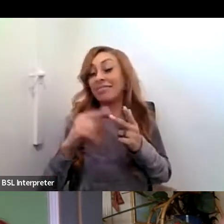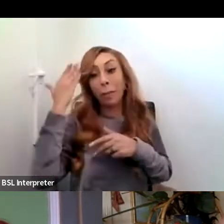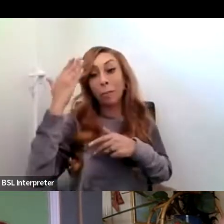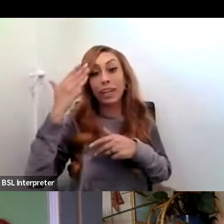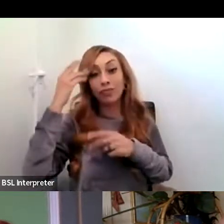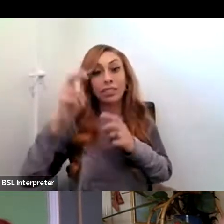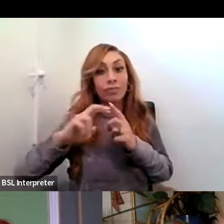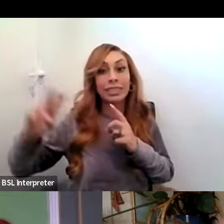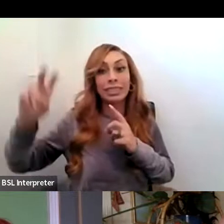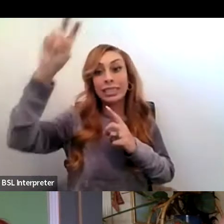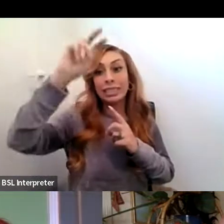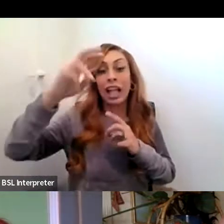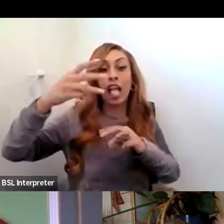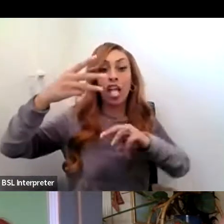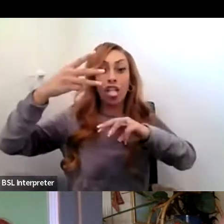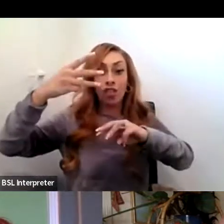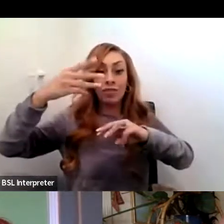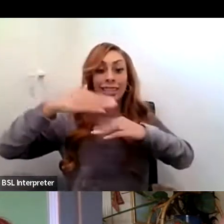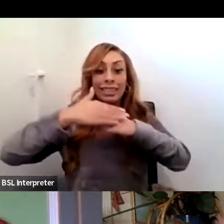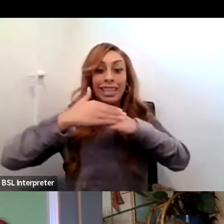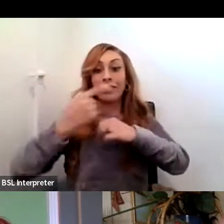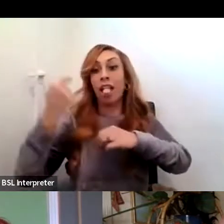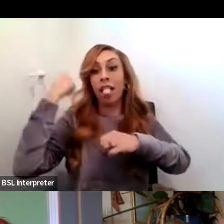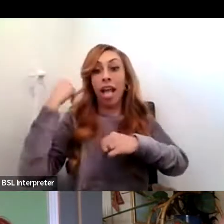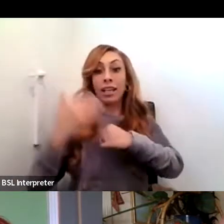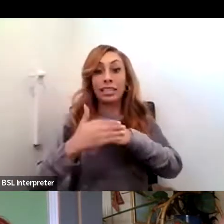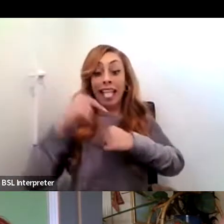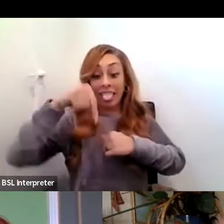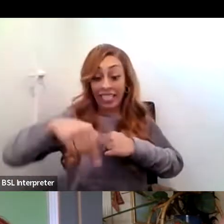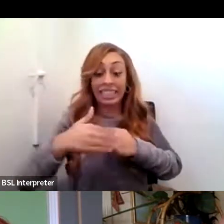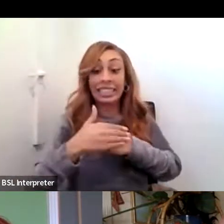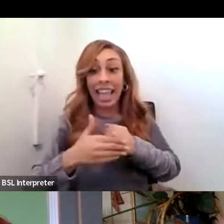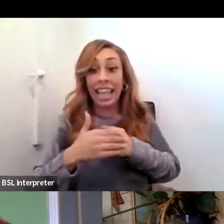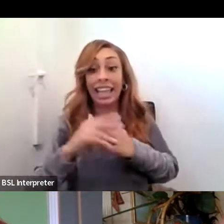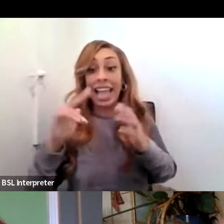So it's on three Saturdays, so we did last Saturday, we're doing this Saturday at 8.00 in the evening